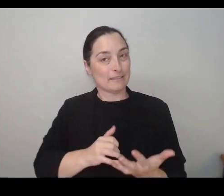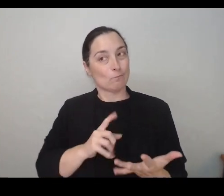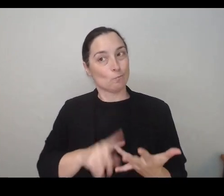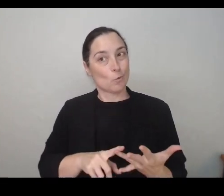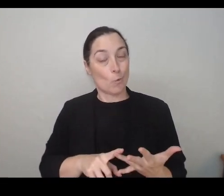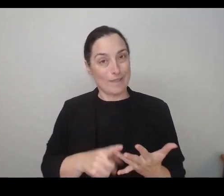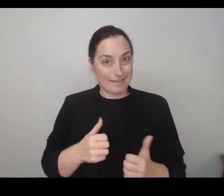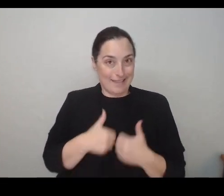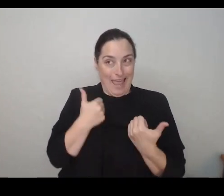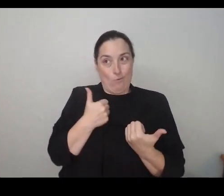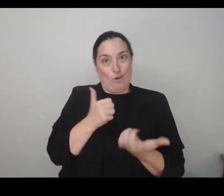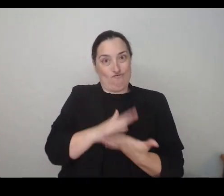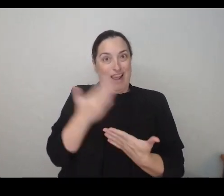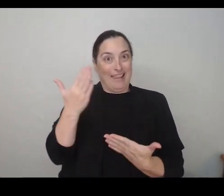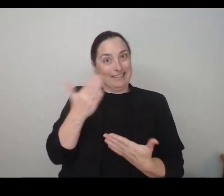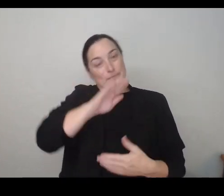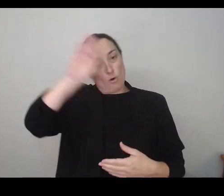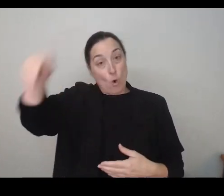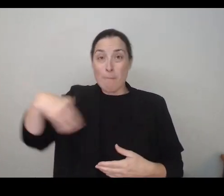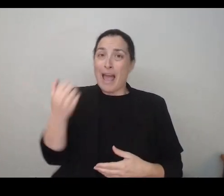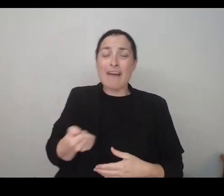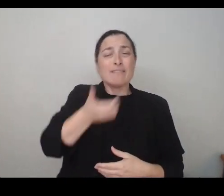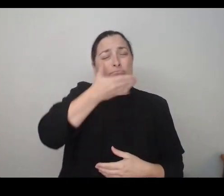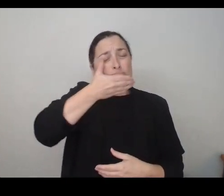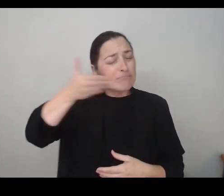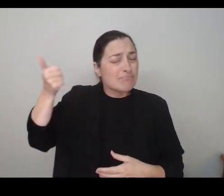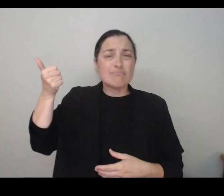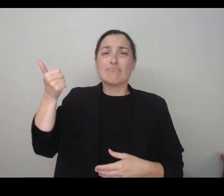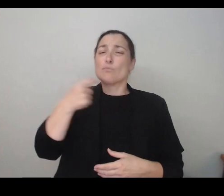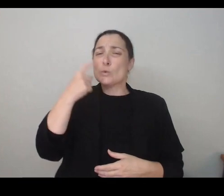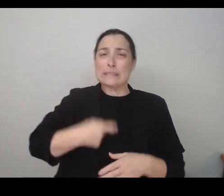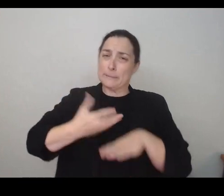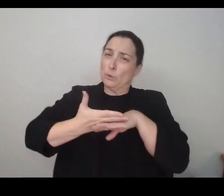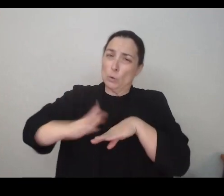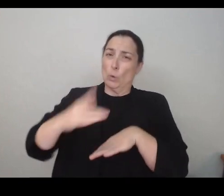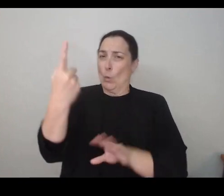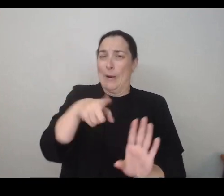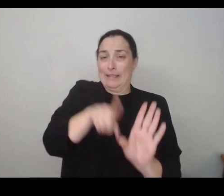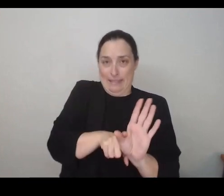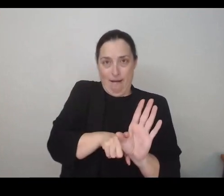that we have a brand new beautiful museum since one year and Miriama was in charge of the building